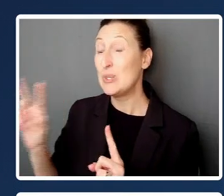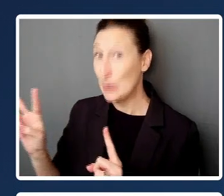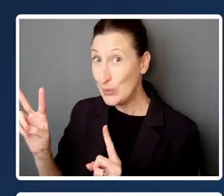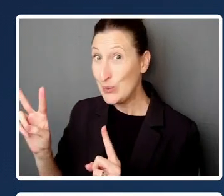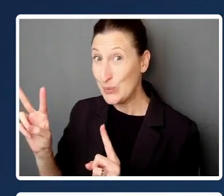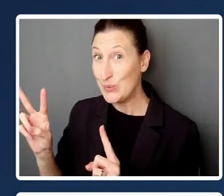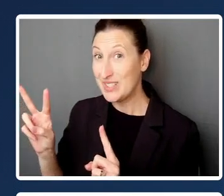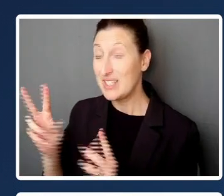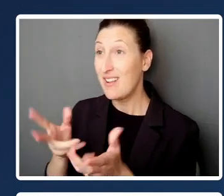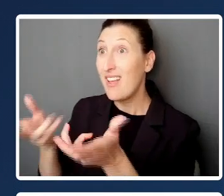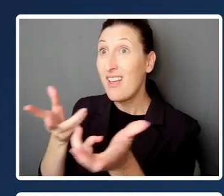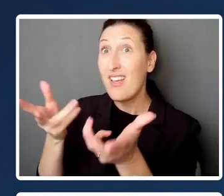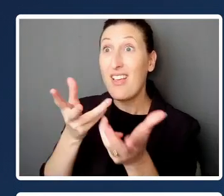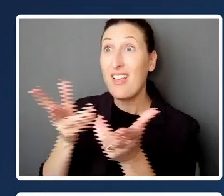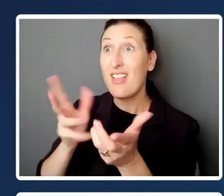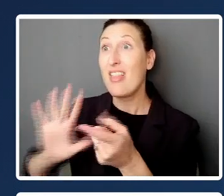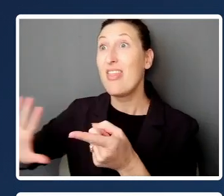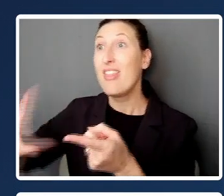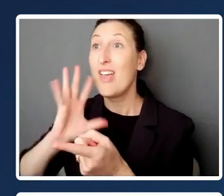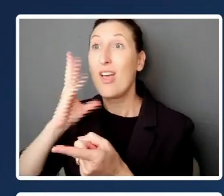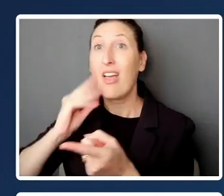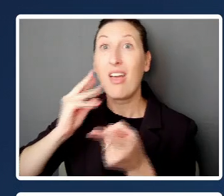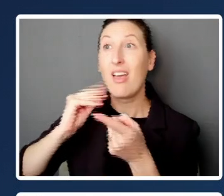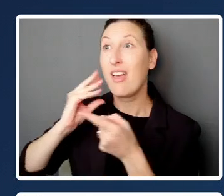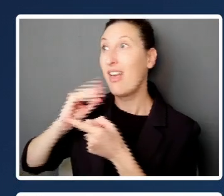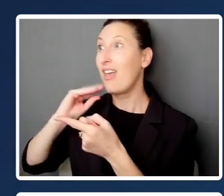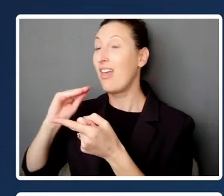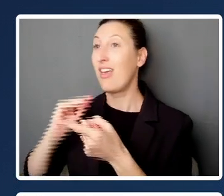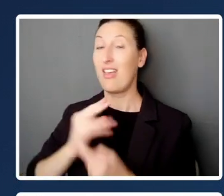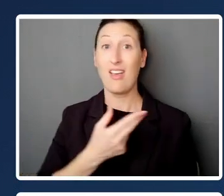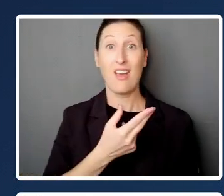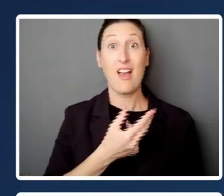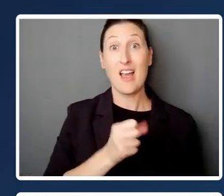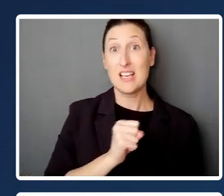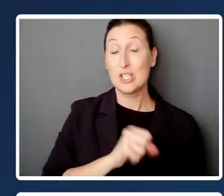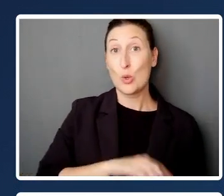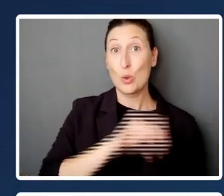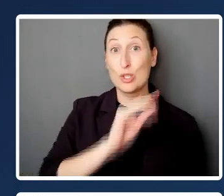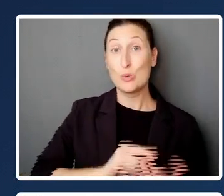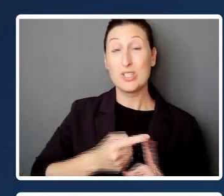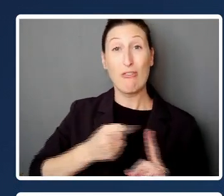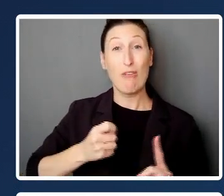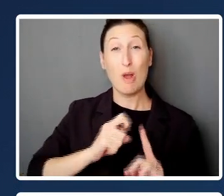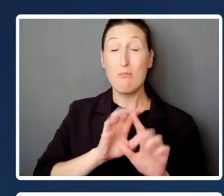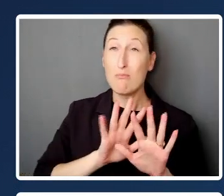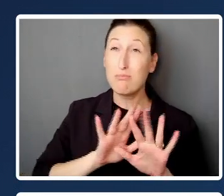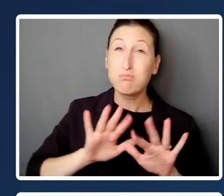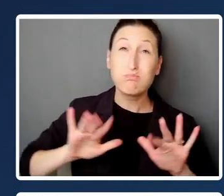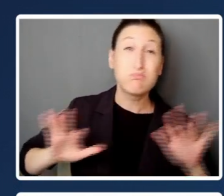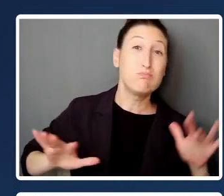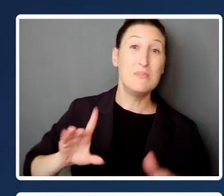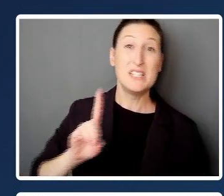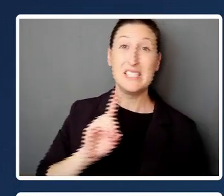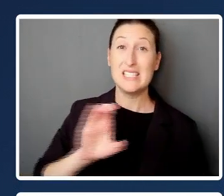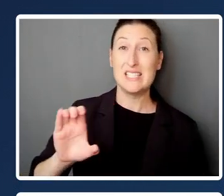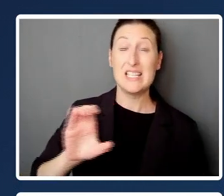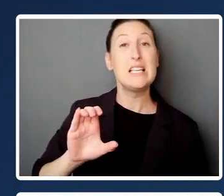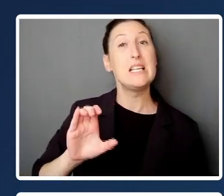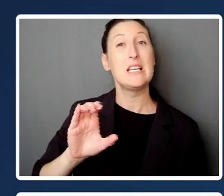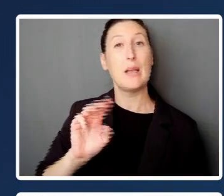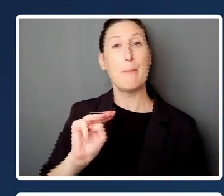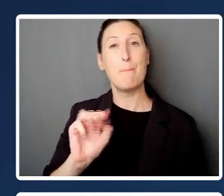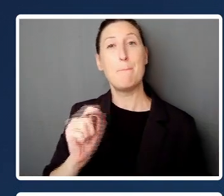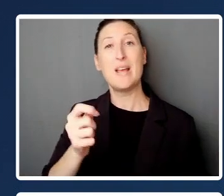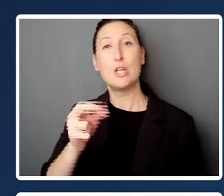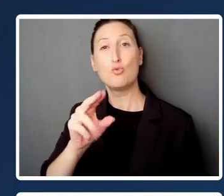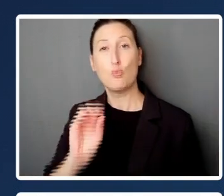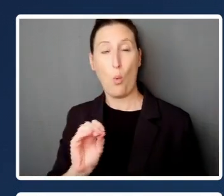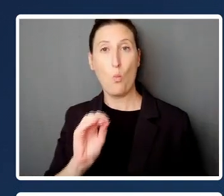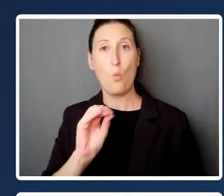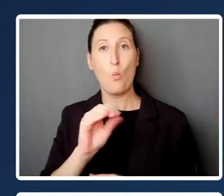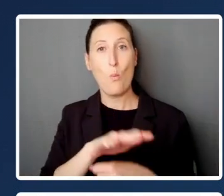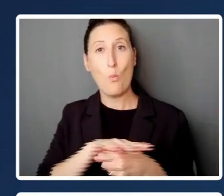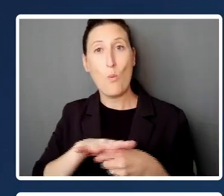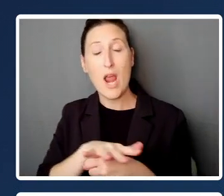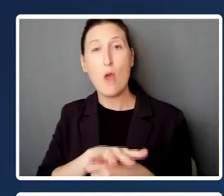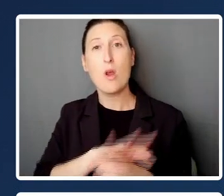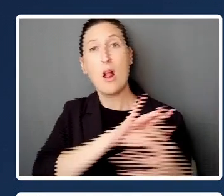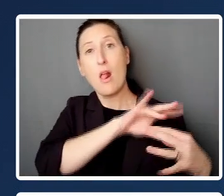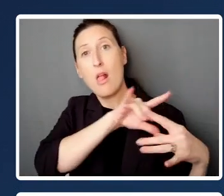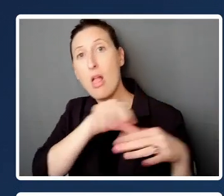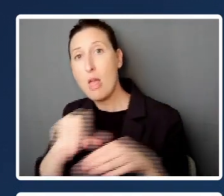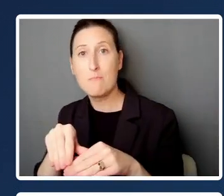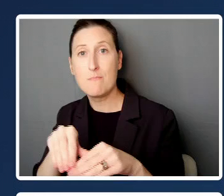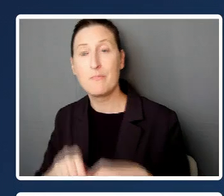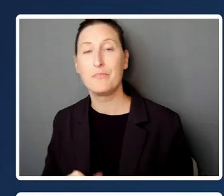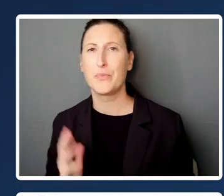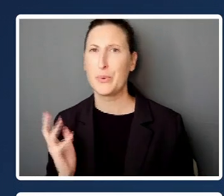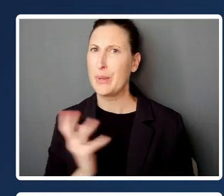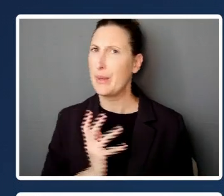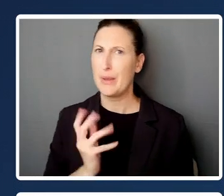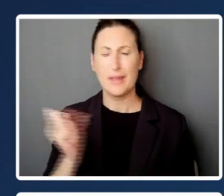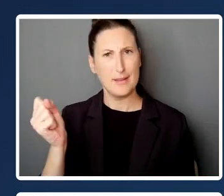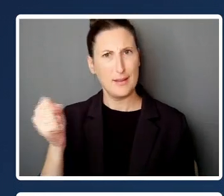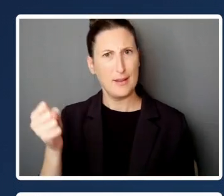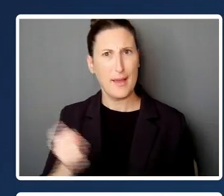Our students came from high schools all over the D.C. metro area and -- yeah. It was truly a labor